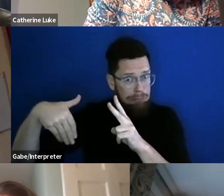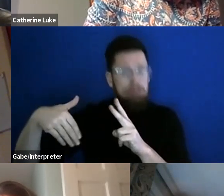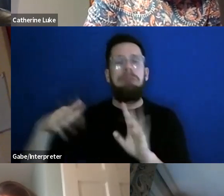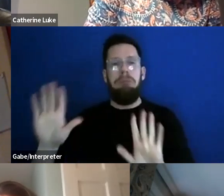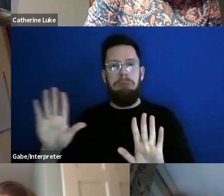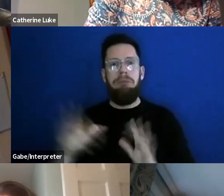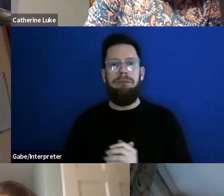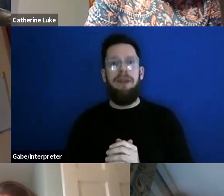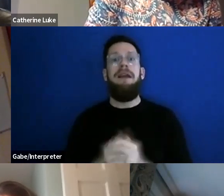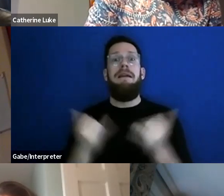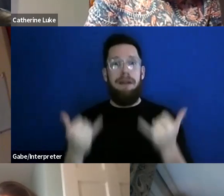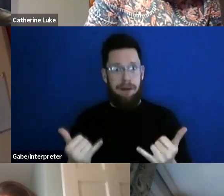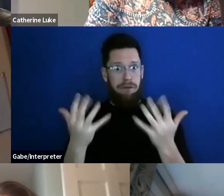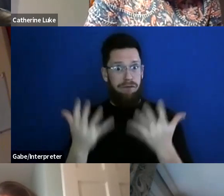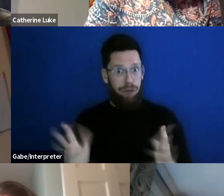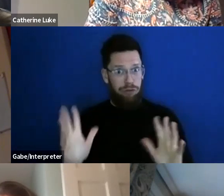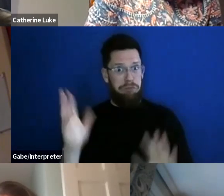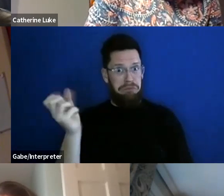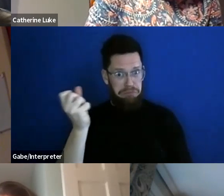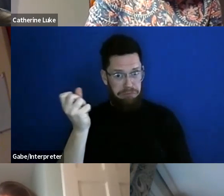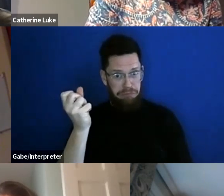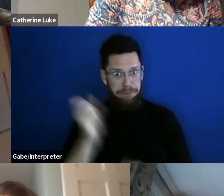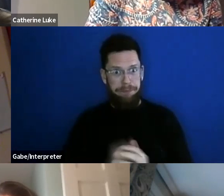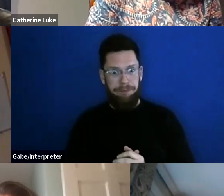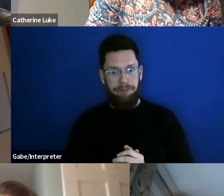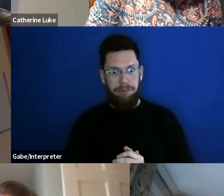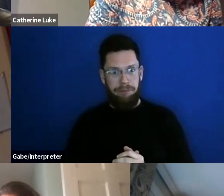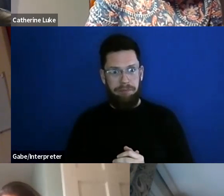Joseph Baeta: I have no. Joseph Baeta: And let me share the screen.